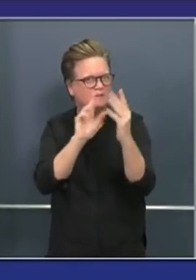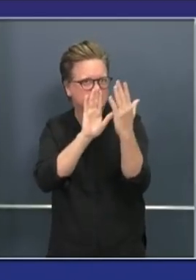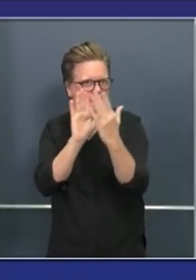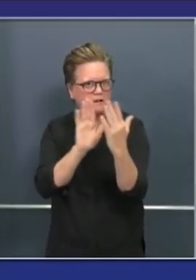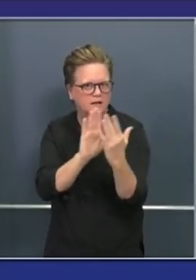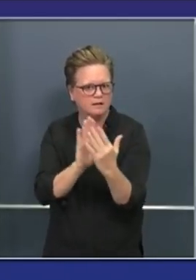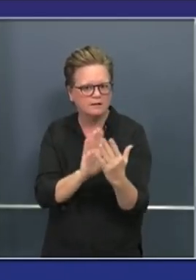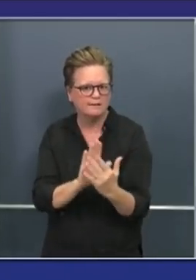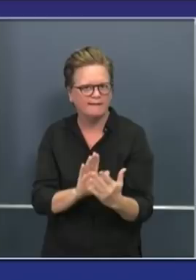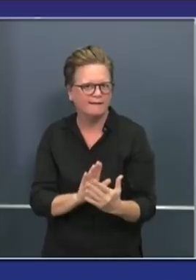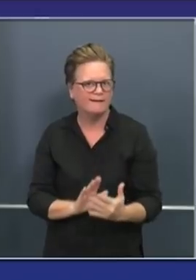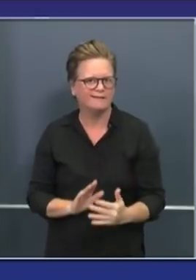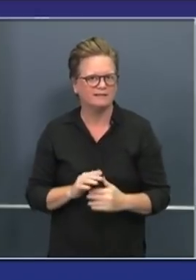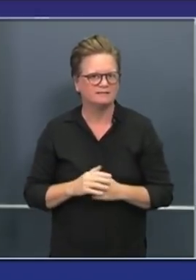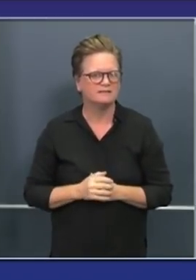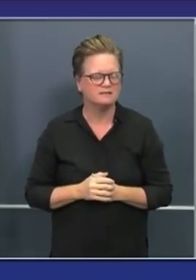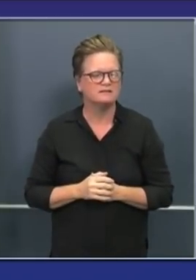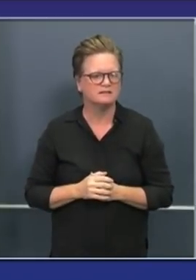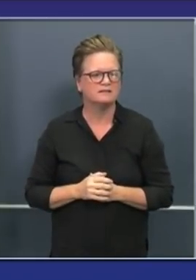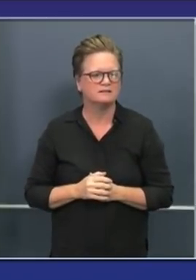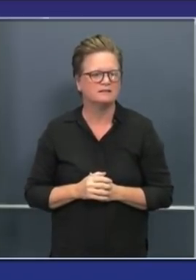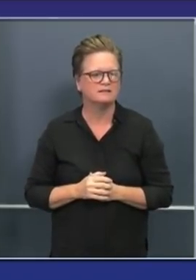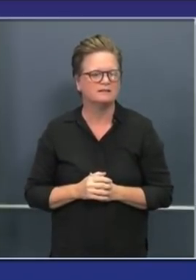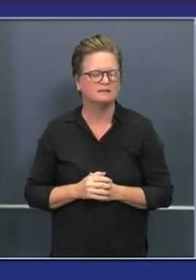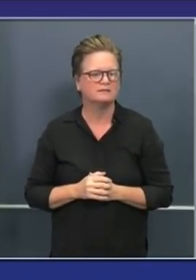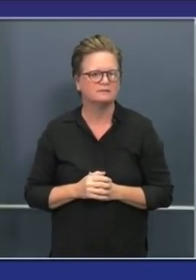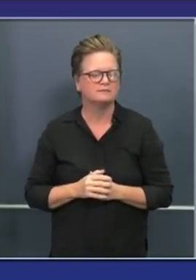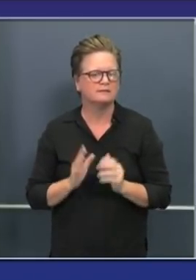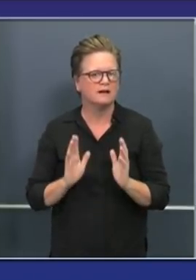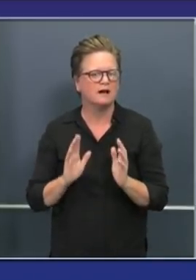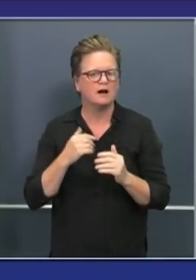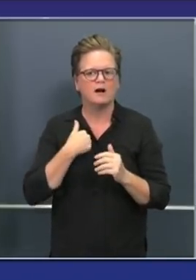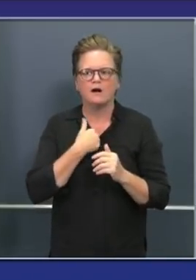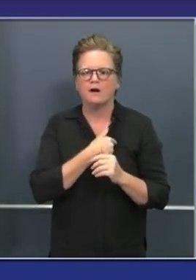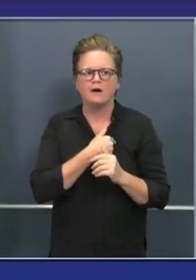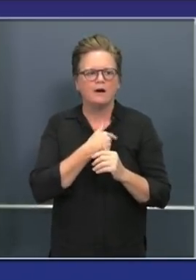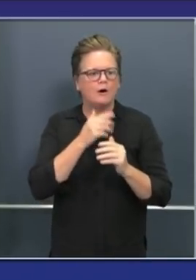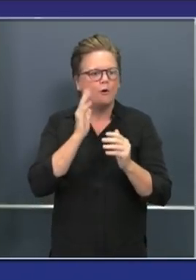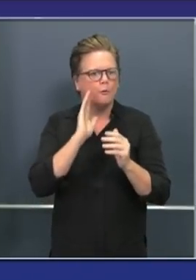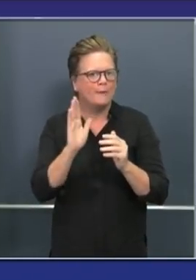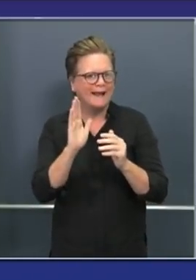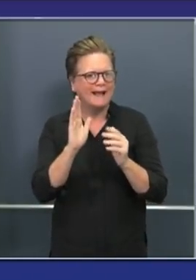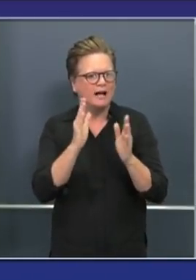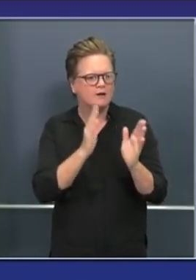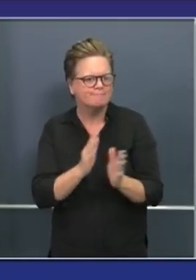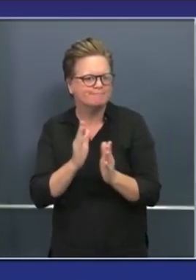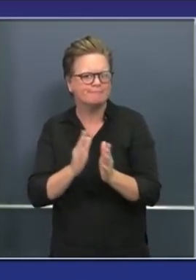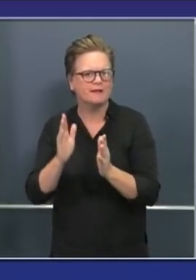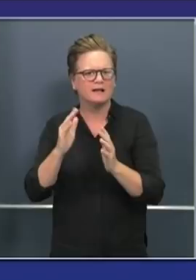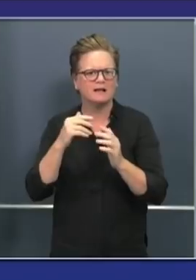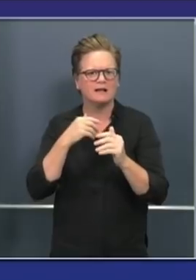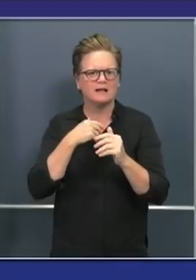TALKED ABOUT THE FACT THAT OUR APPROACH TO ADDRESSING THE ISSUES OF COVID-19, ITS SPREAD AND OUR SUPPRESSION AND